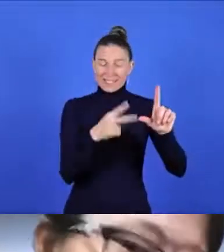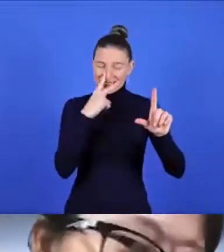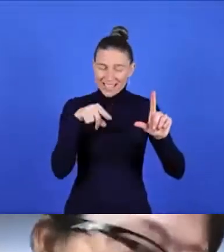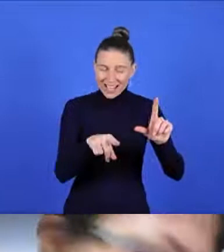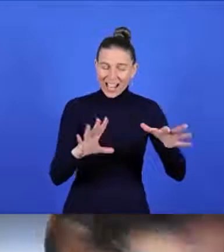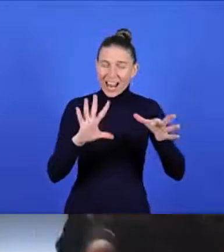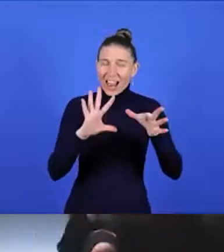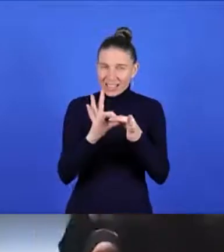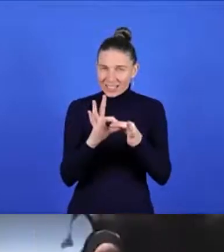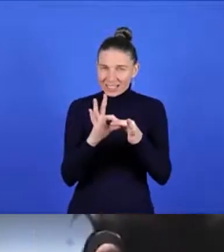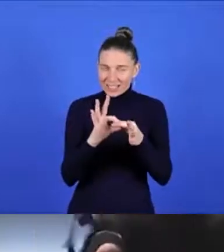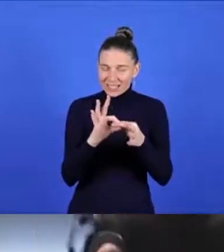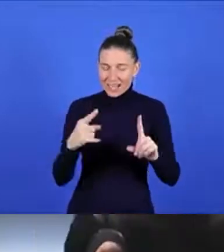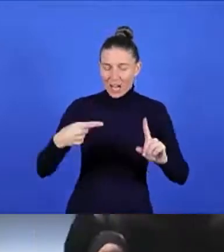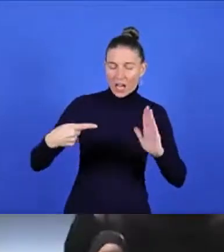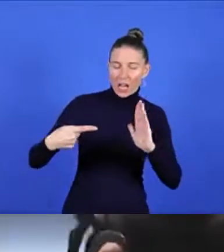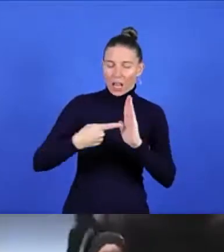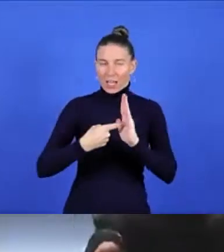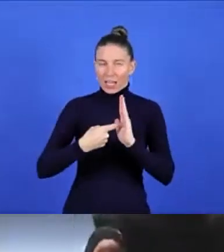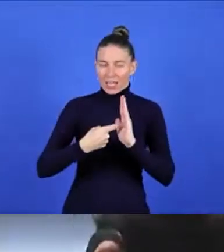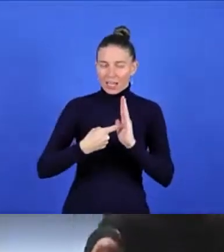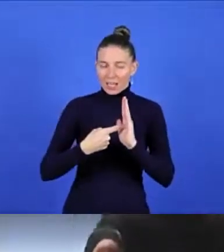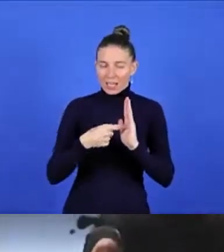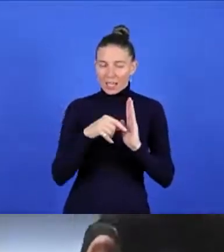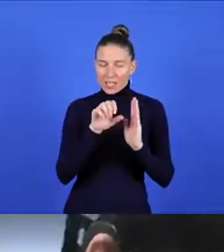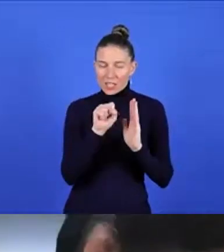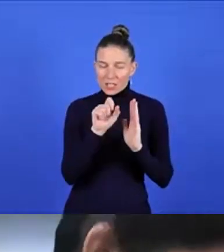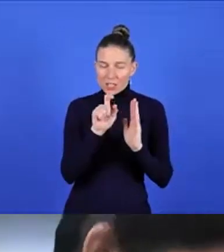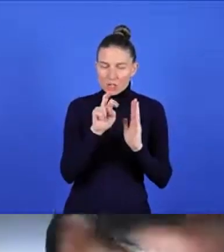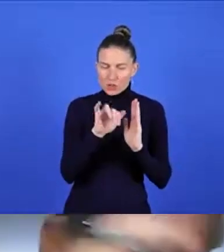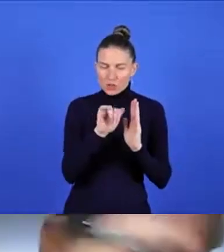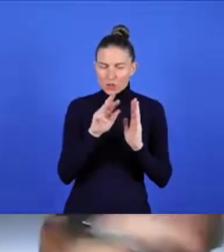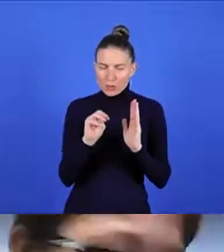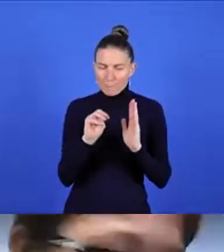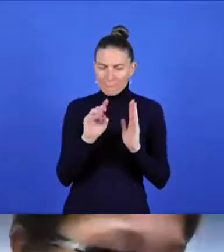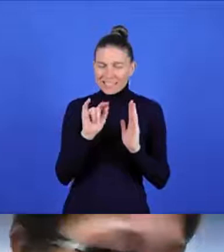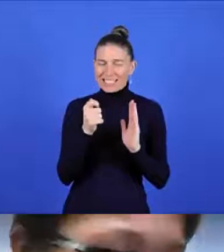Zoom, if you open the chat, you can see a